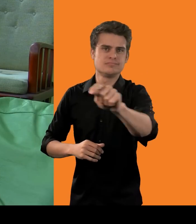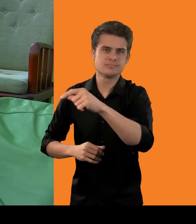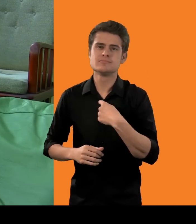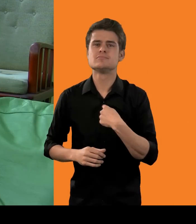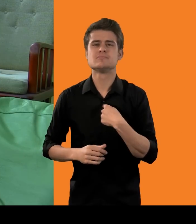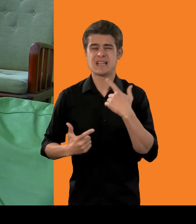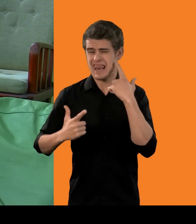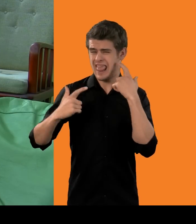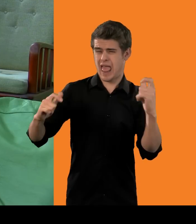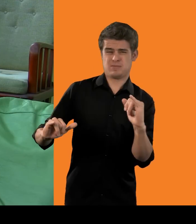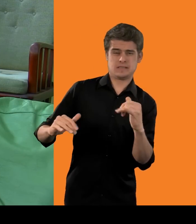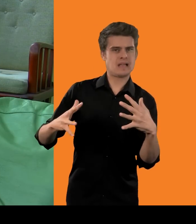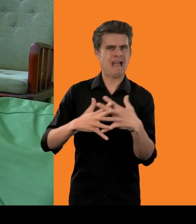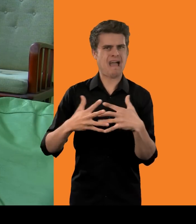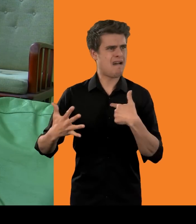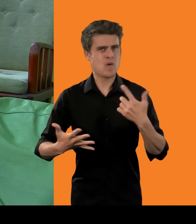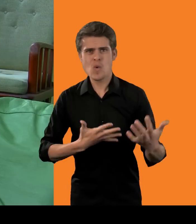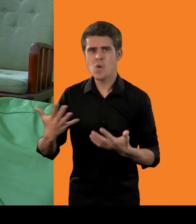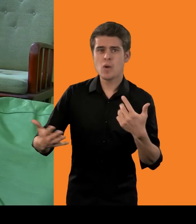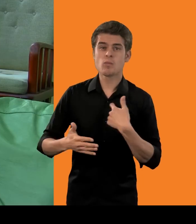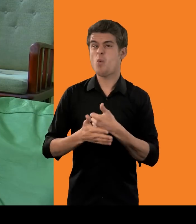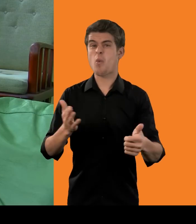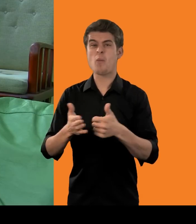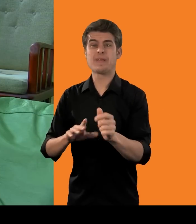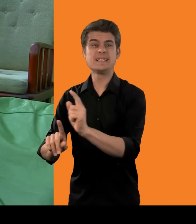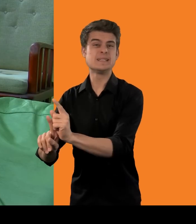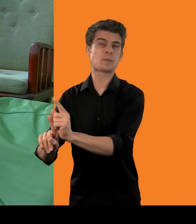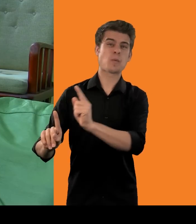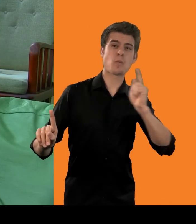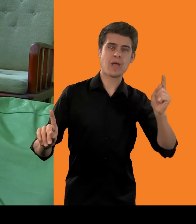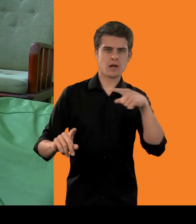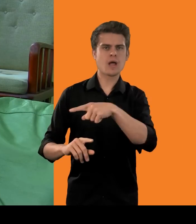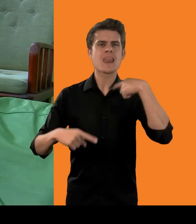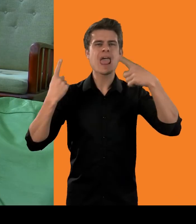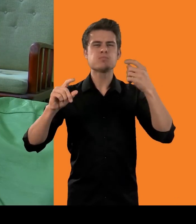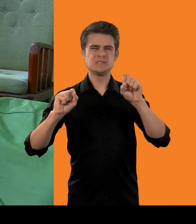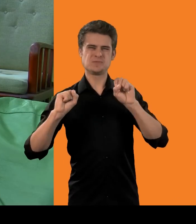what I usually do is that I tend to try and stay away from the loud speaker